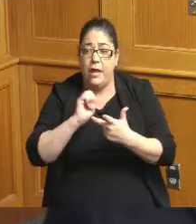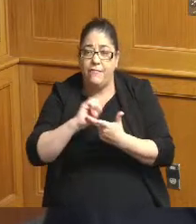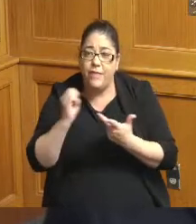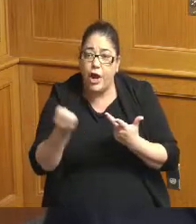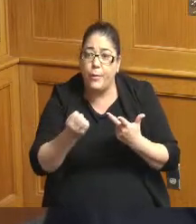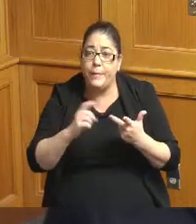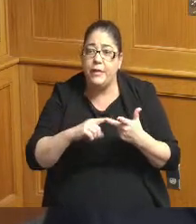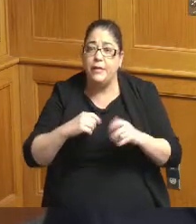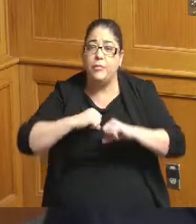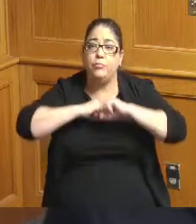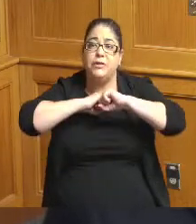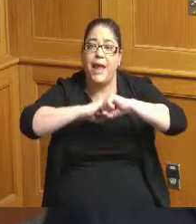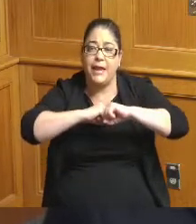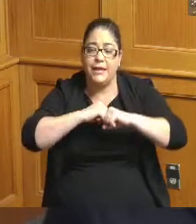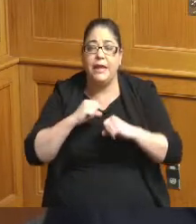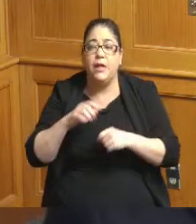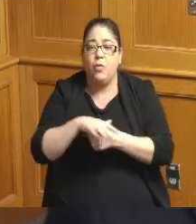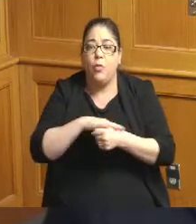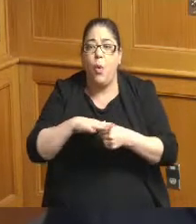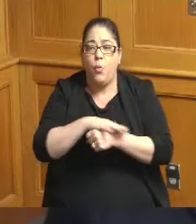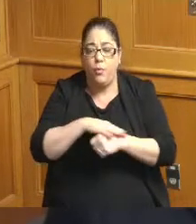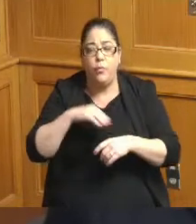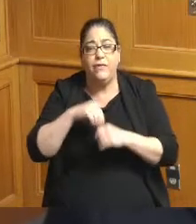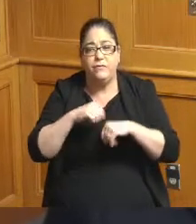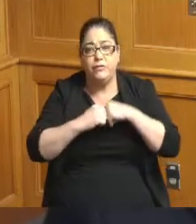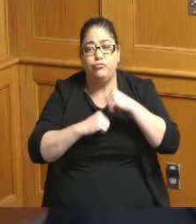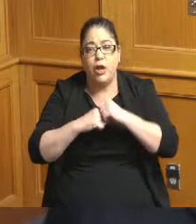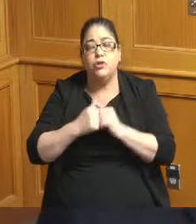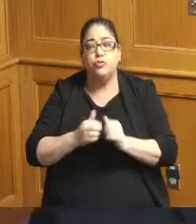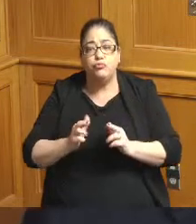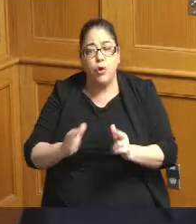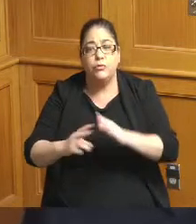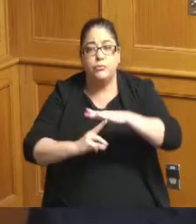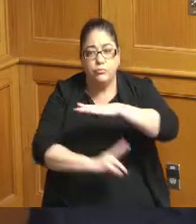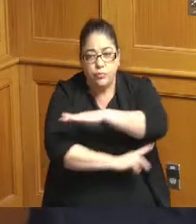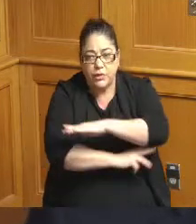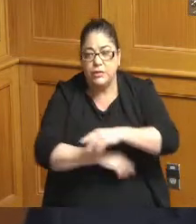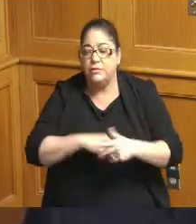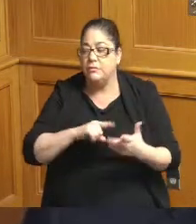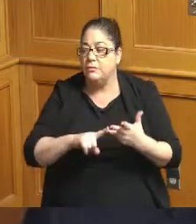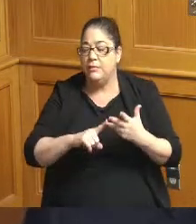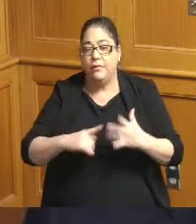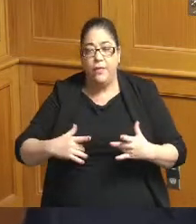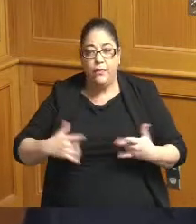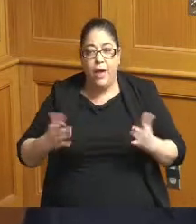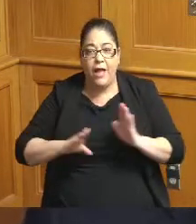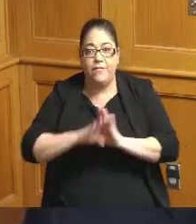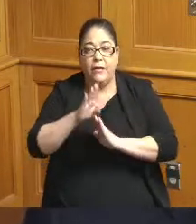protecting our our local infrastructure fostering a thriving Community for some of our most